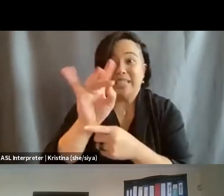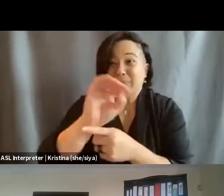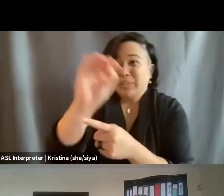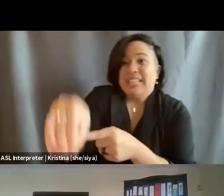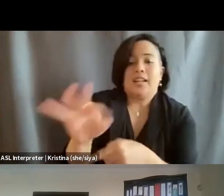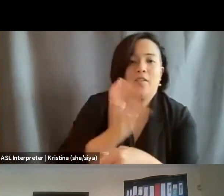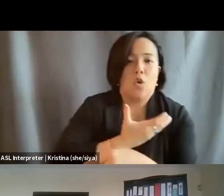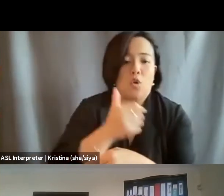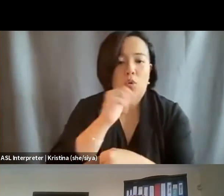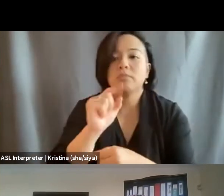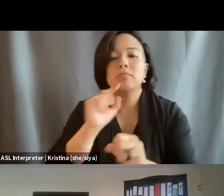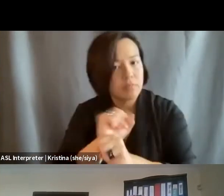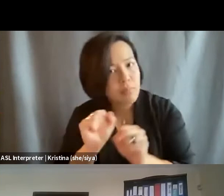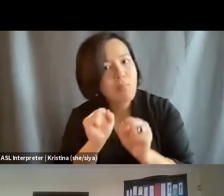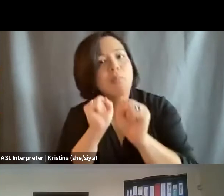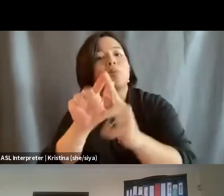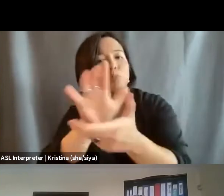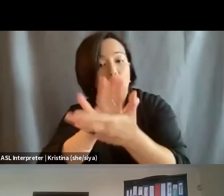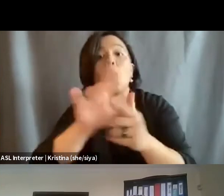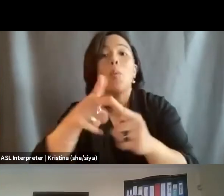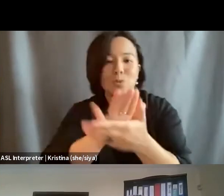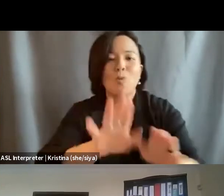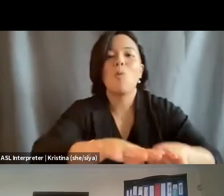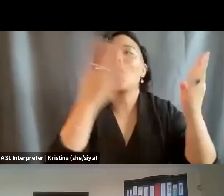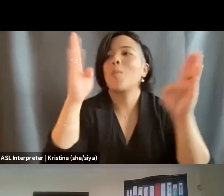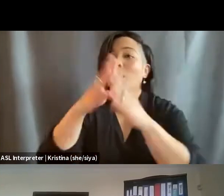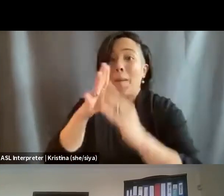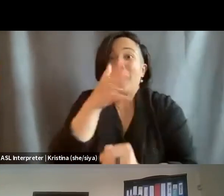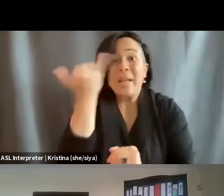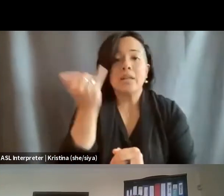attended school when schools reopened because of the interventions that their colleagues